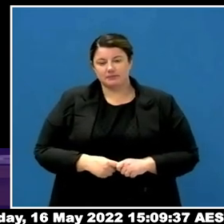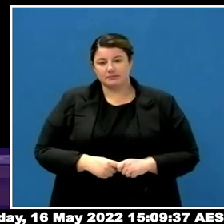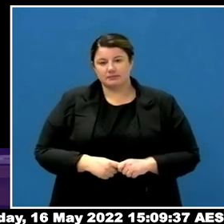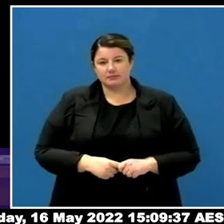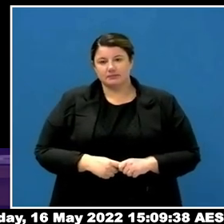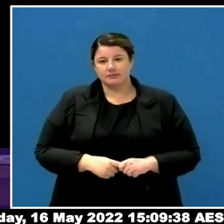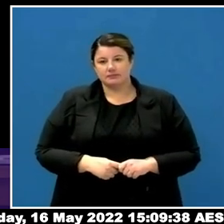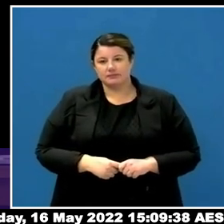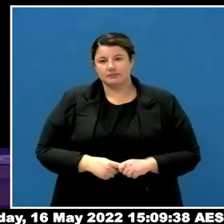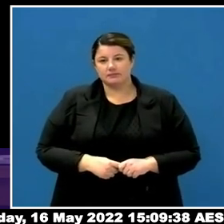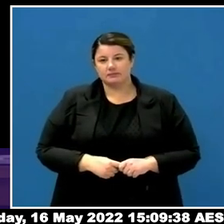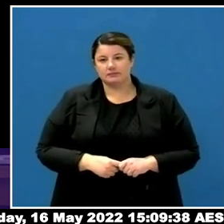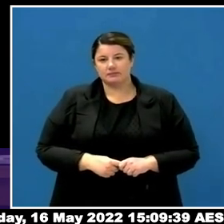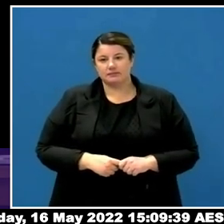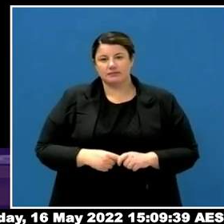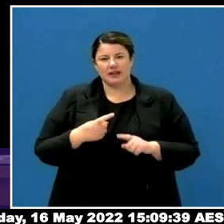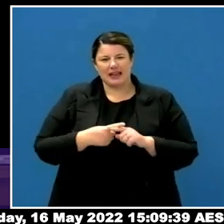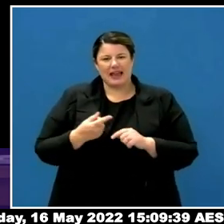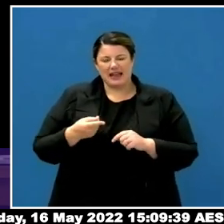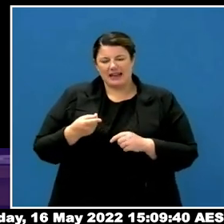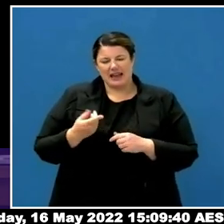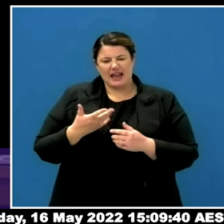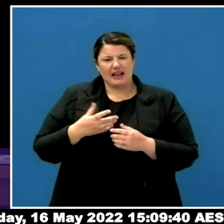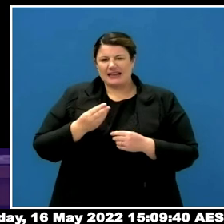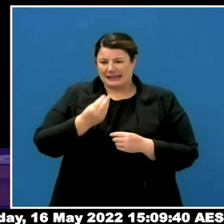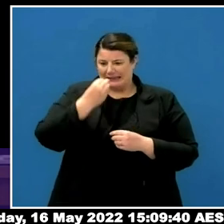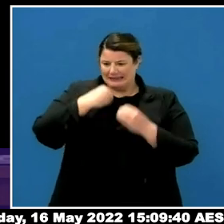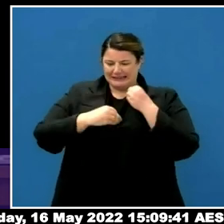Yes. MR FOGARTY: How does he communicate?